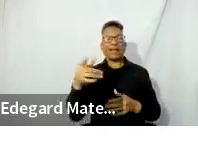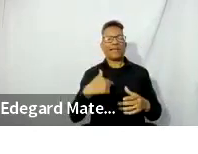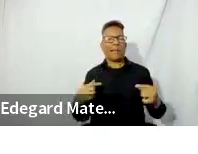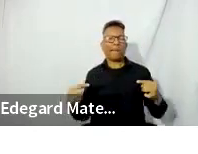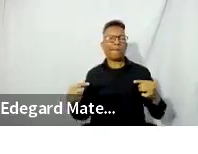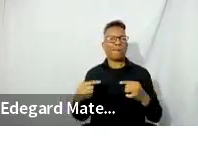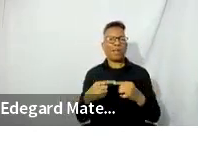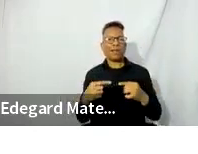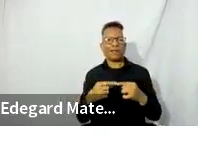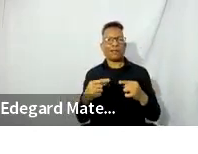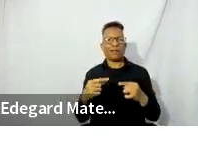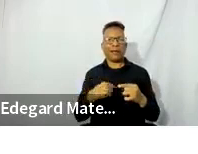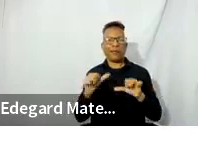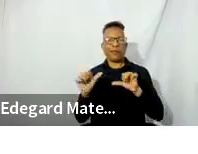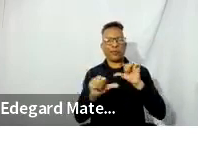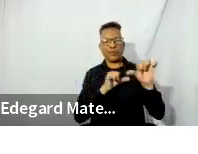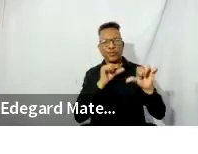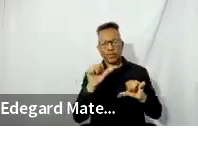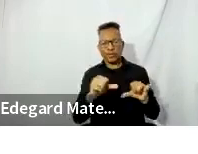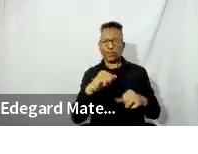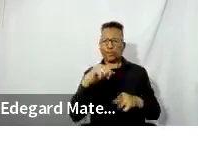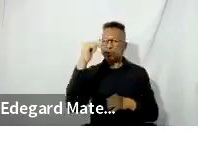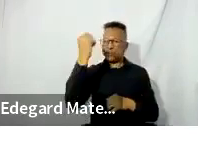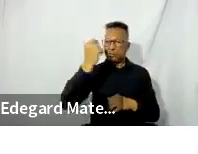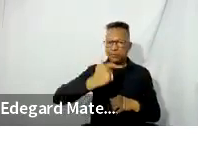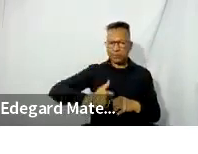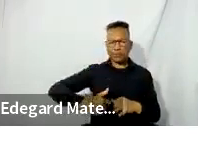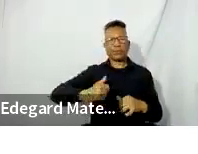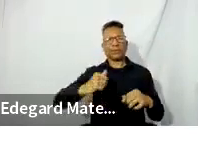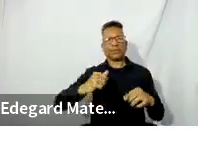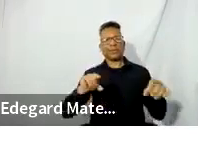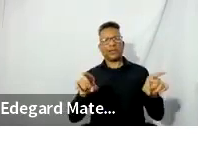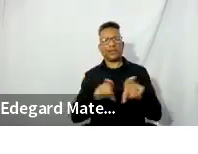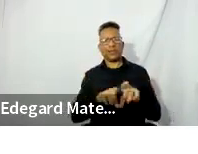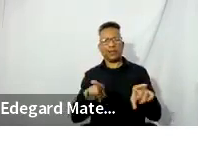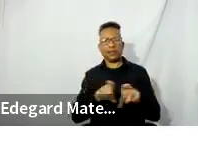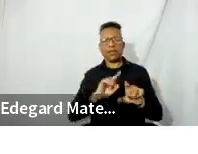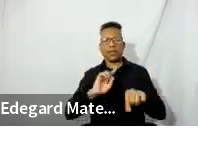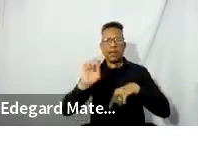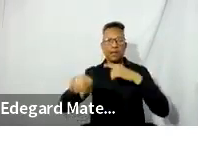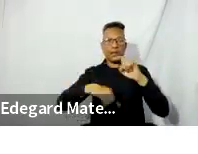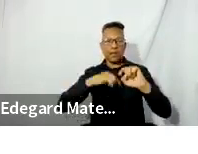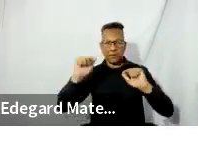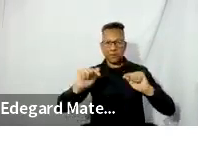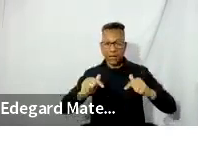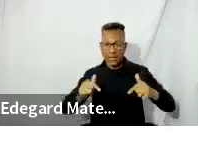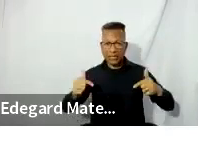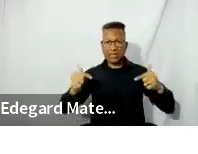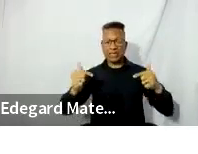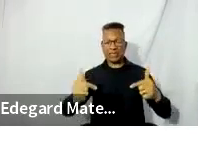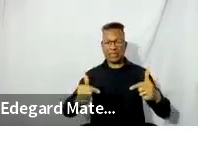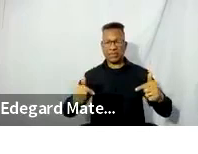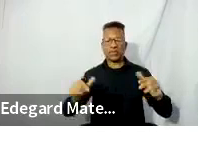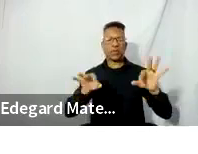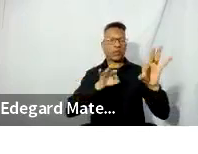in function n, etc. n, etc., and only n, etc., and only gradually was separated from action So this is some